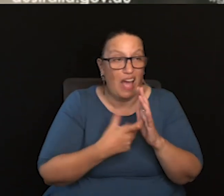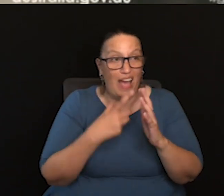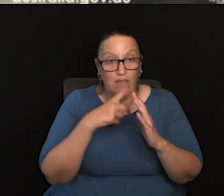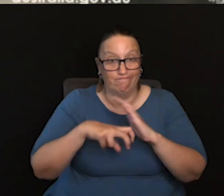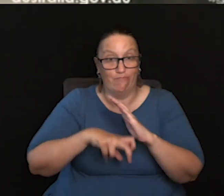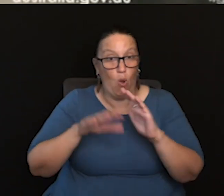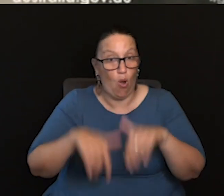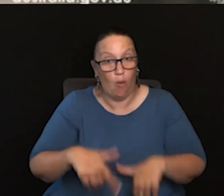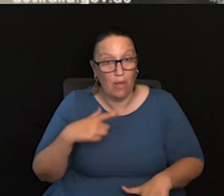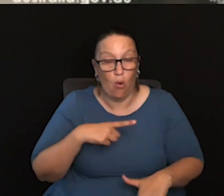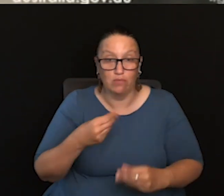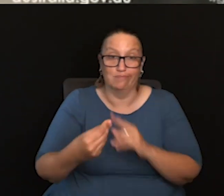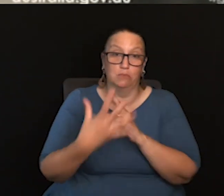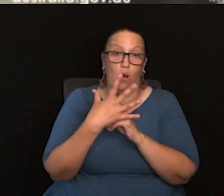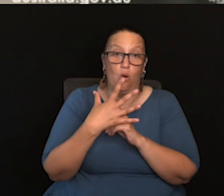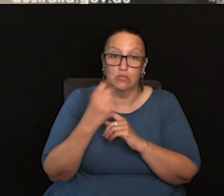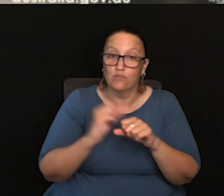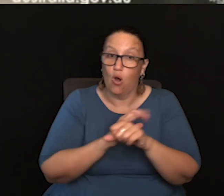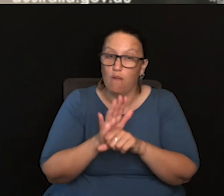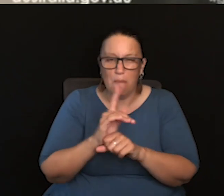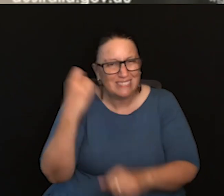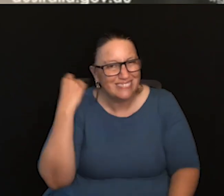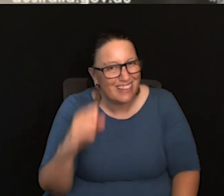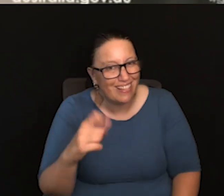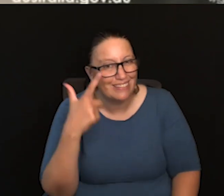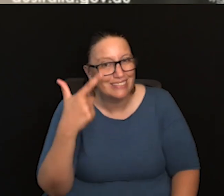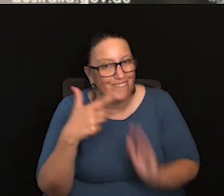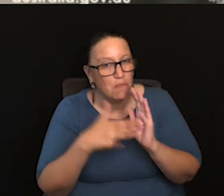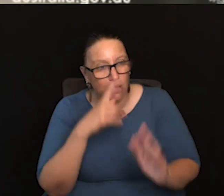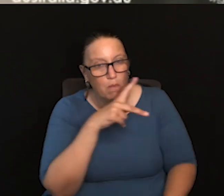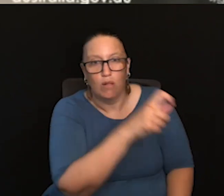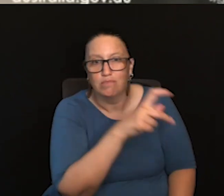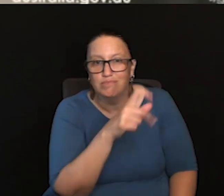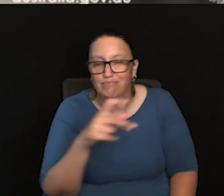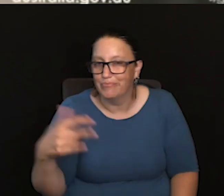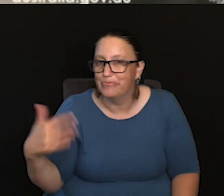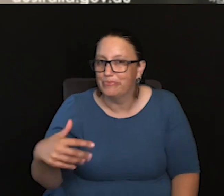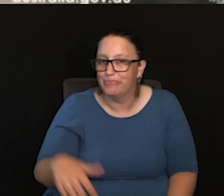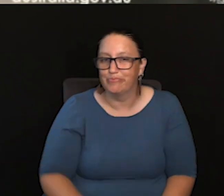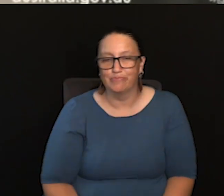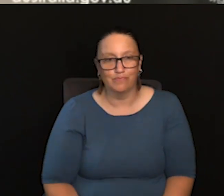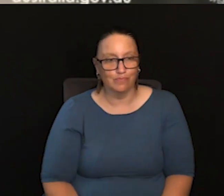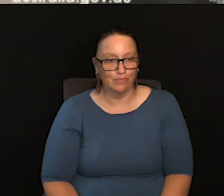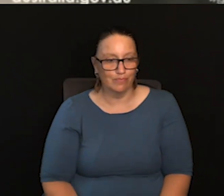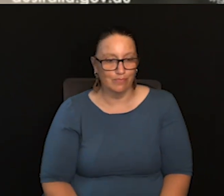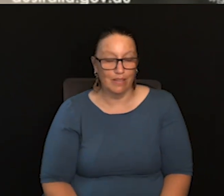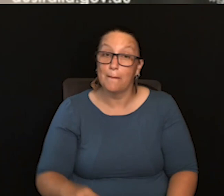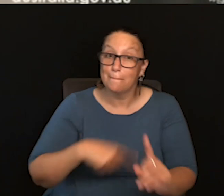the five weekends and we had two public holidays. And we were able to achieve our highest day of vaccination,